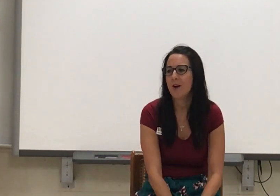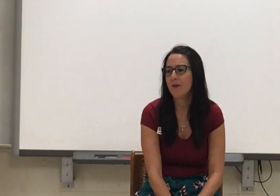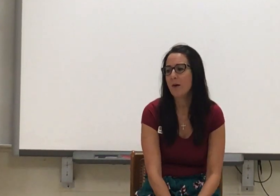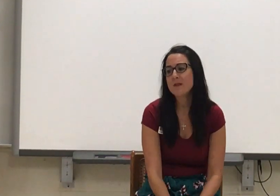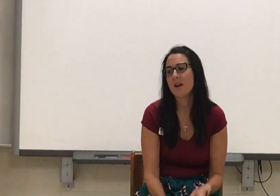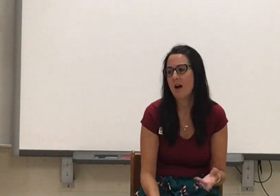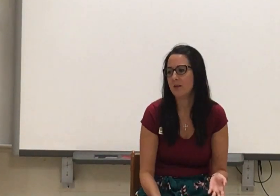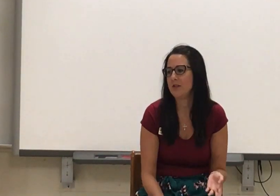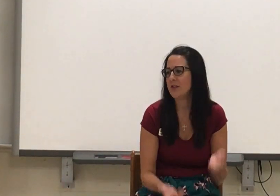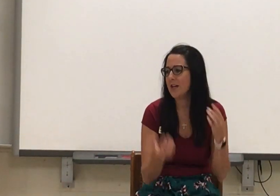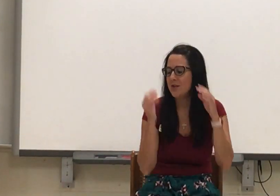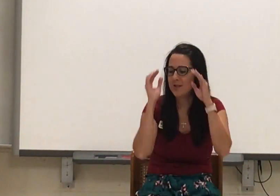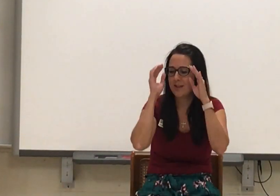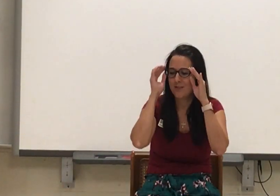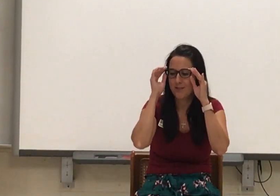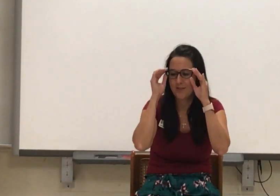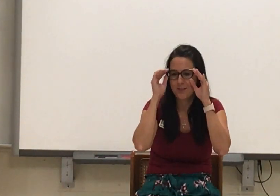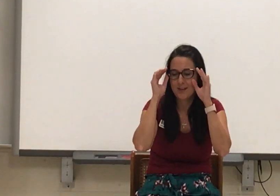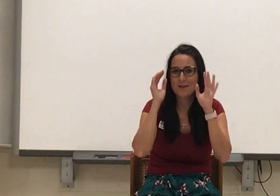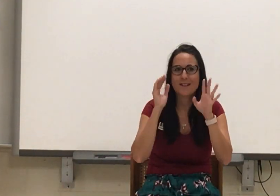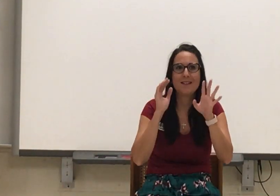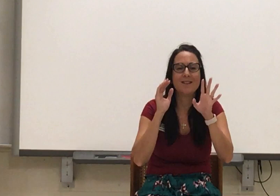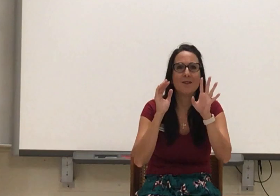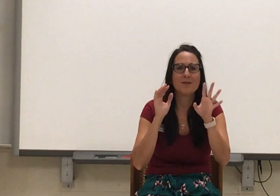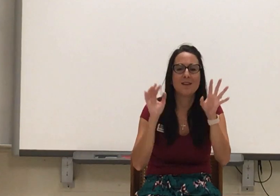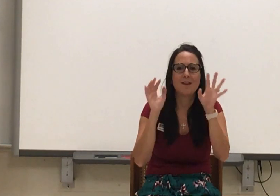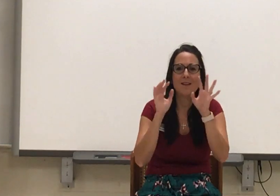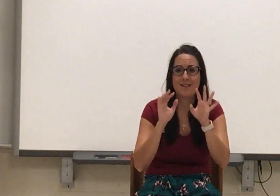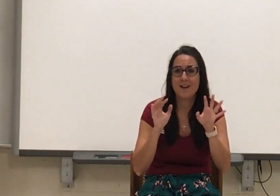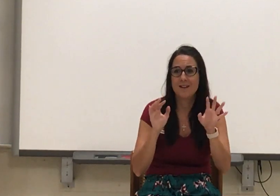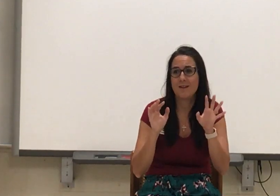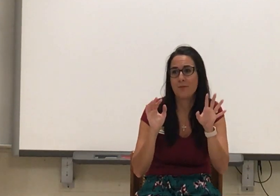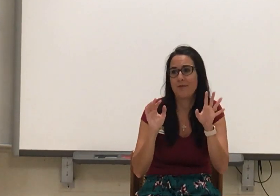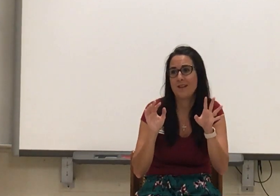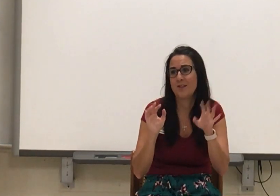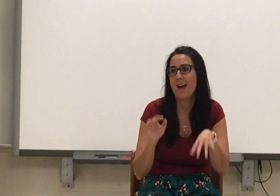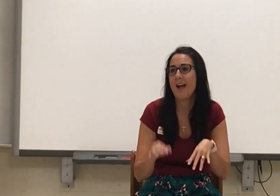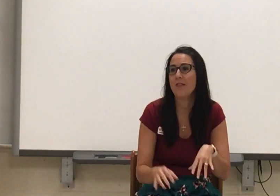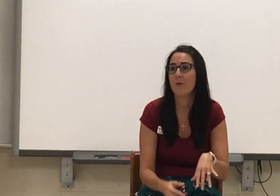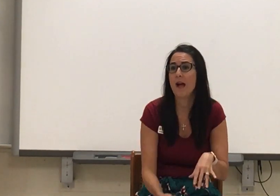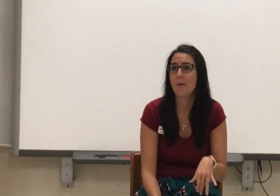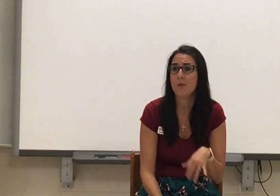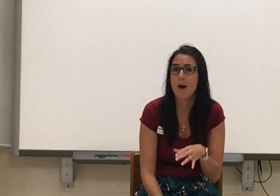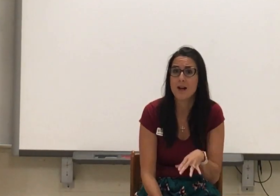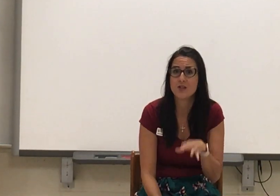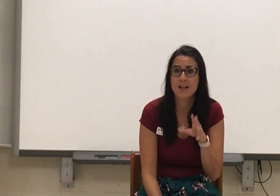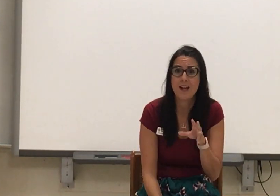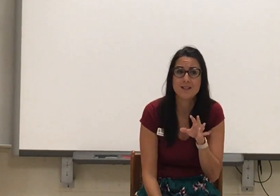But y'all when I was in college I used to... there was a professor that I had that when I would watch